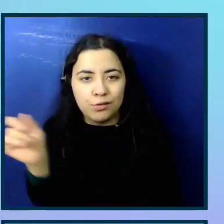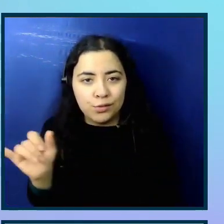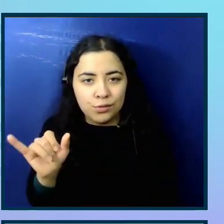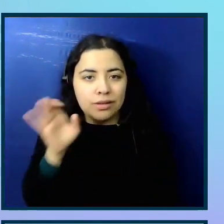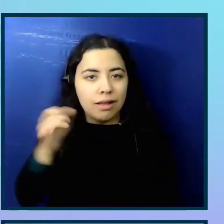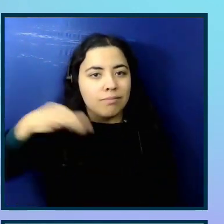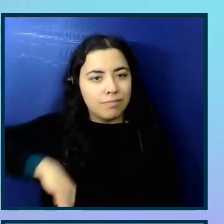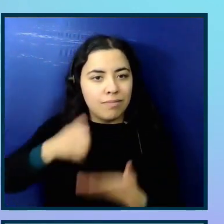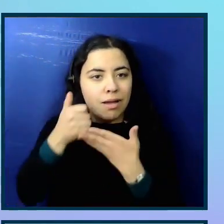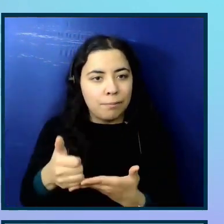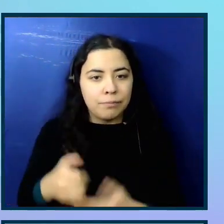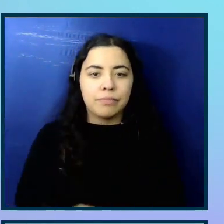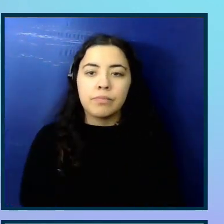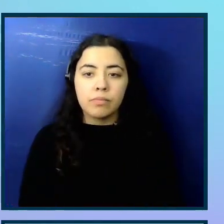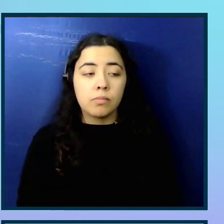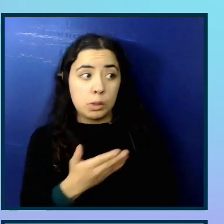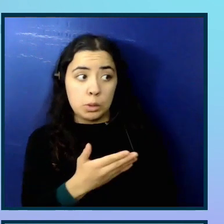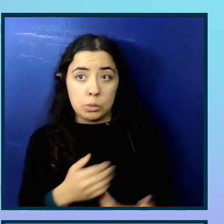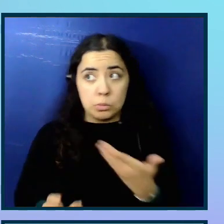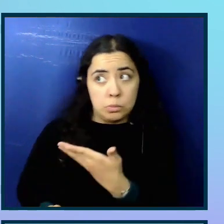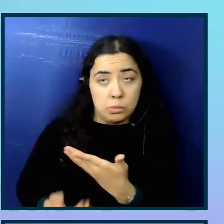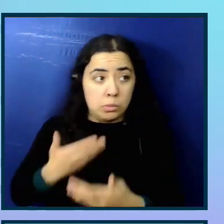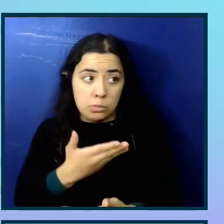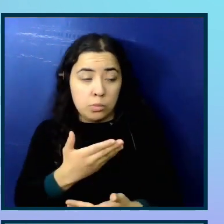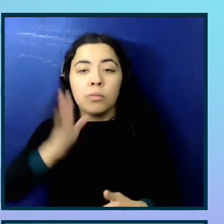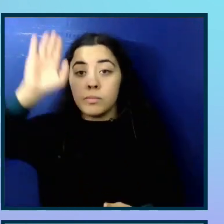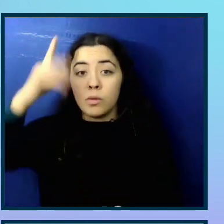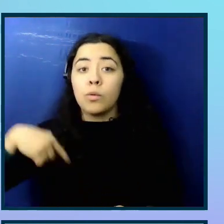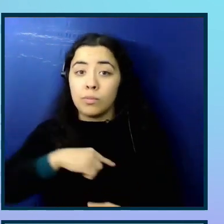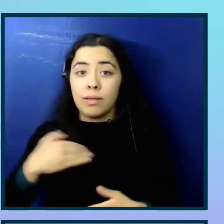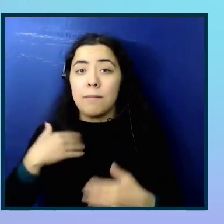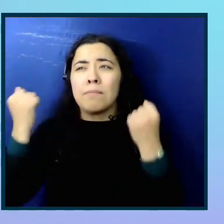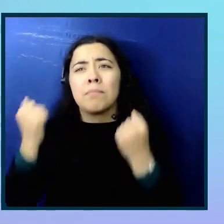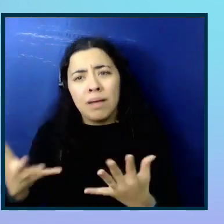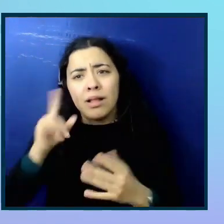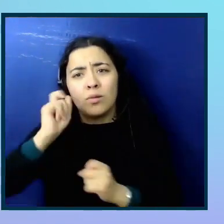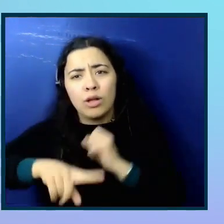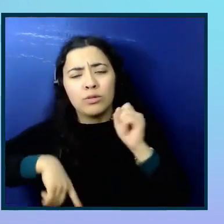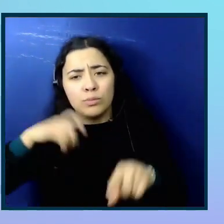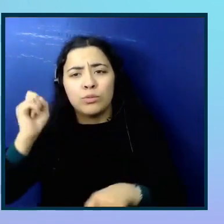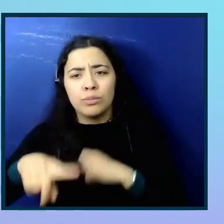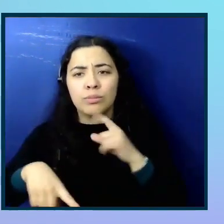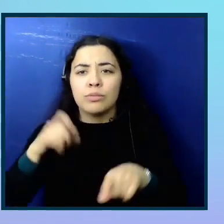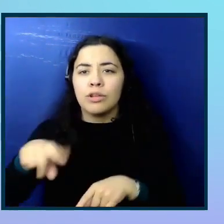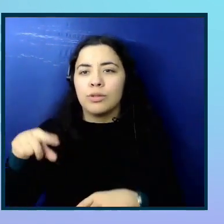And then we just, yep. We do have a lot of questions coming through in the Q and A, and so if you're ready,